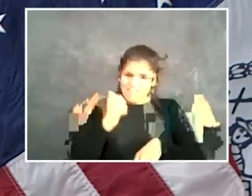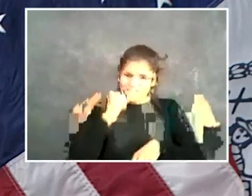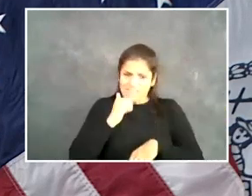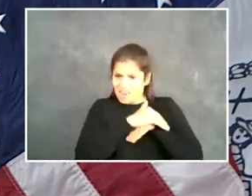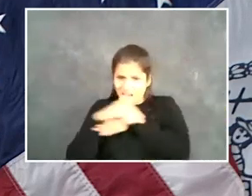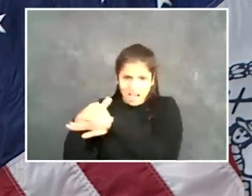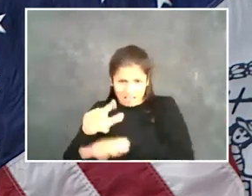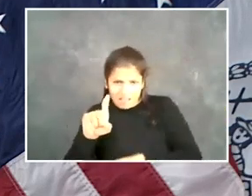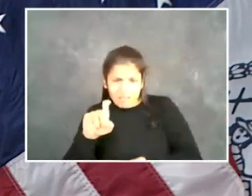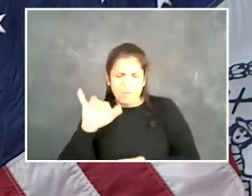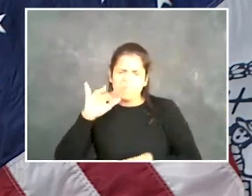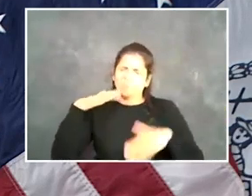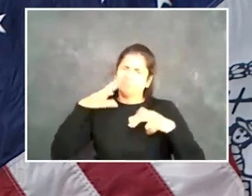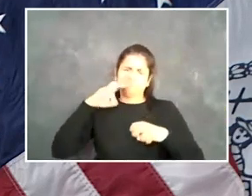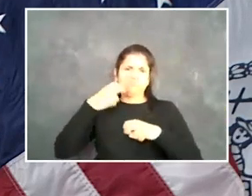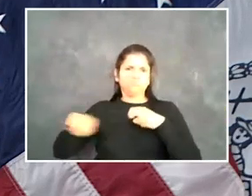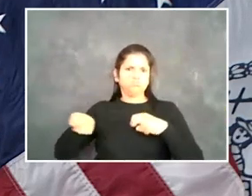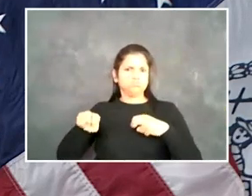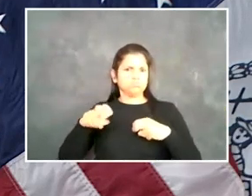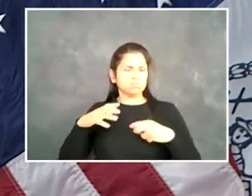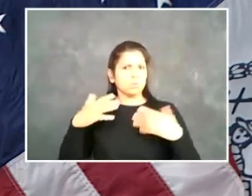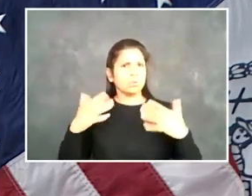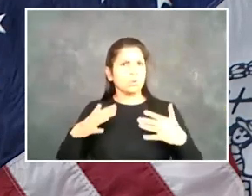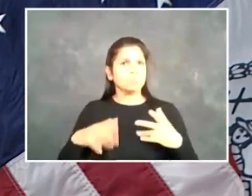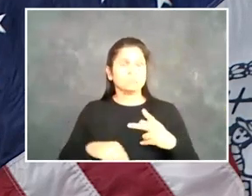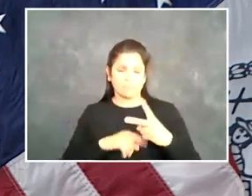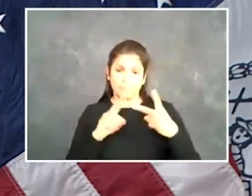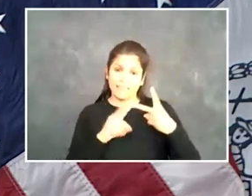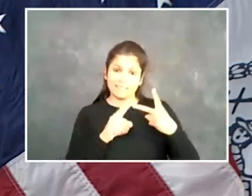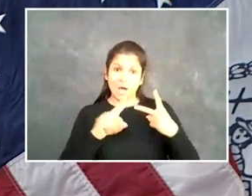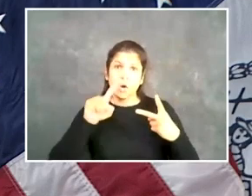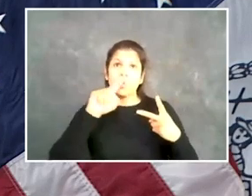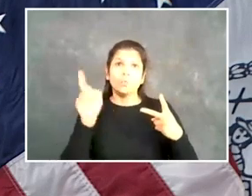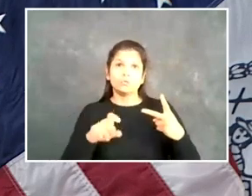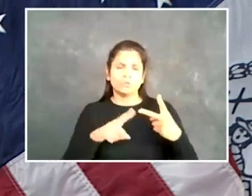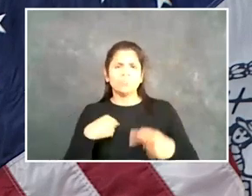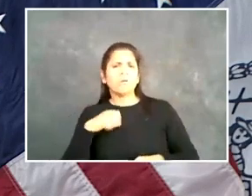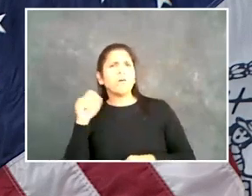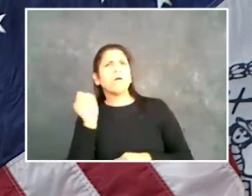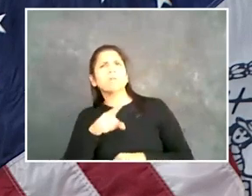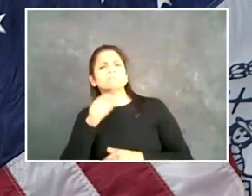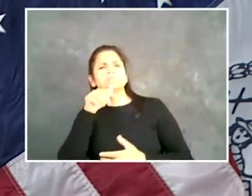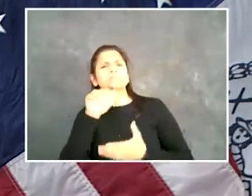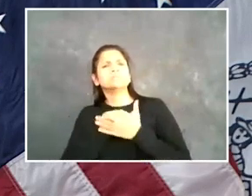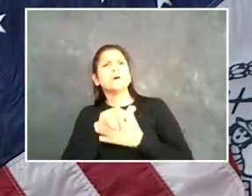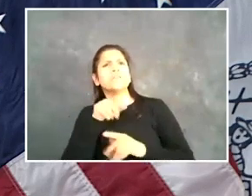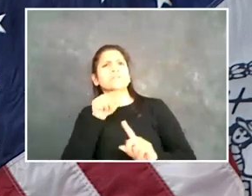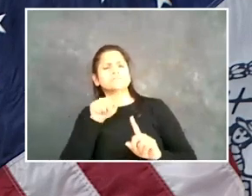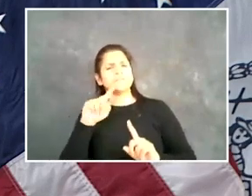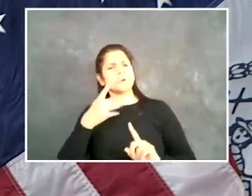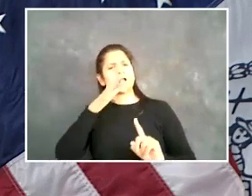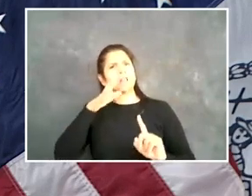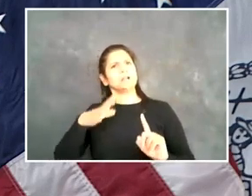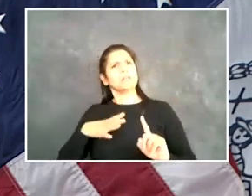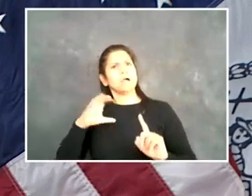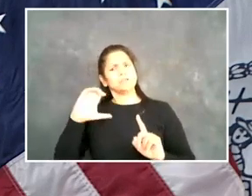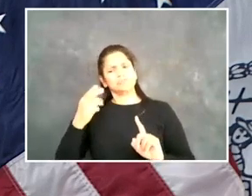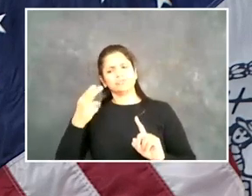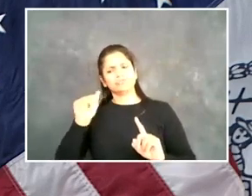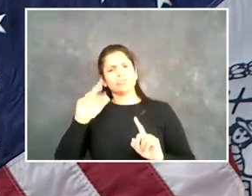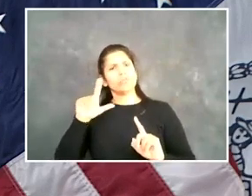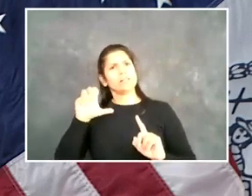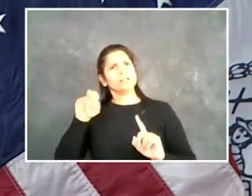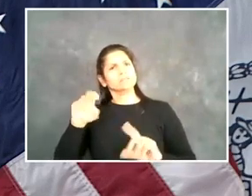LINE WORKERS, GIVEN CRITICS HAS